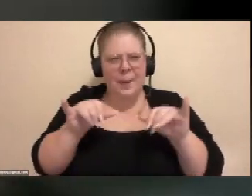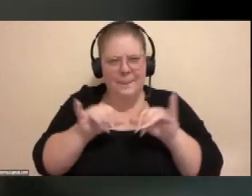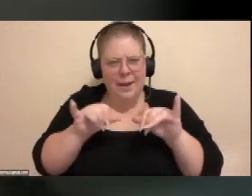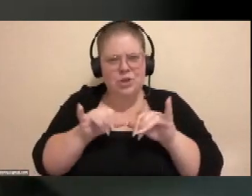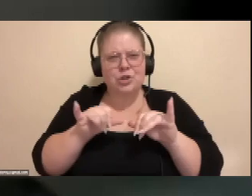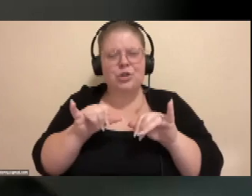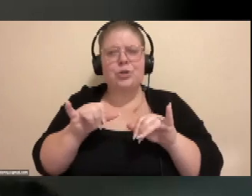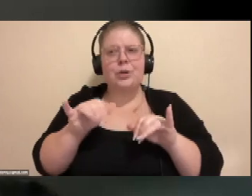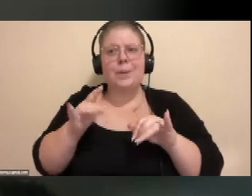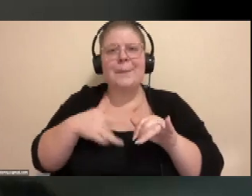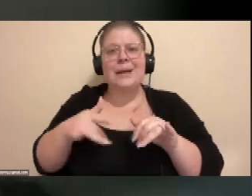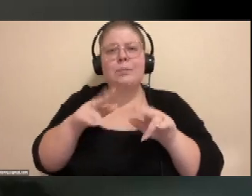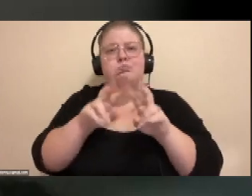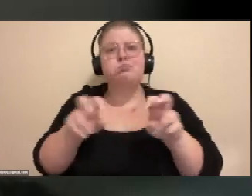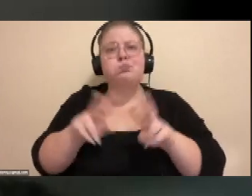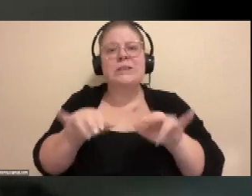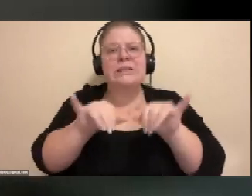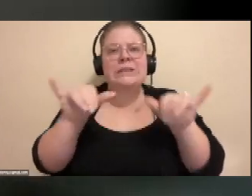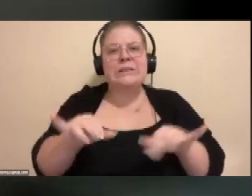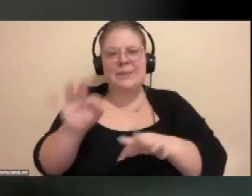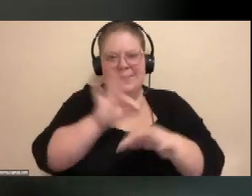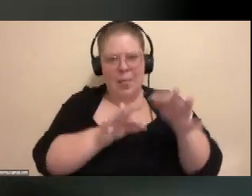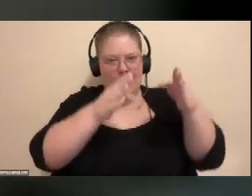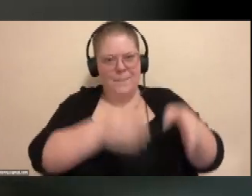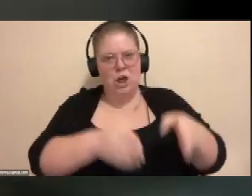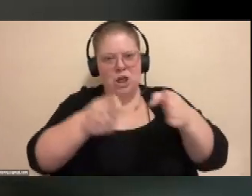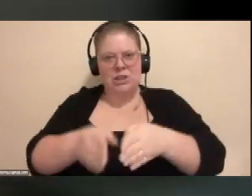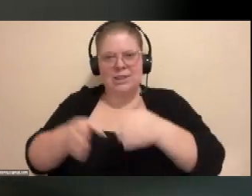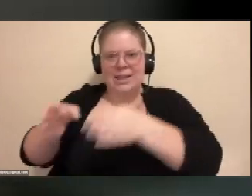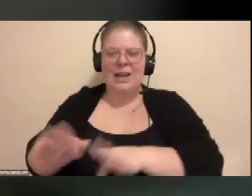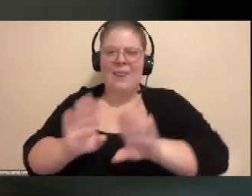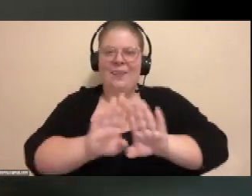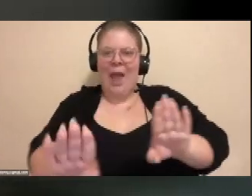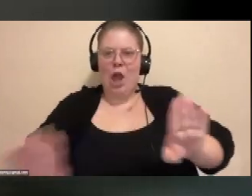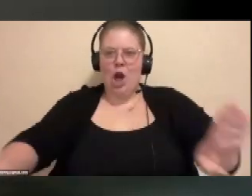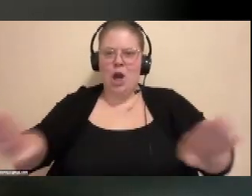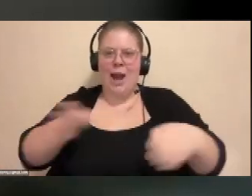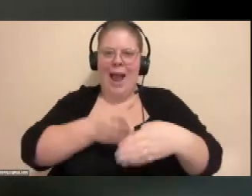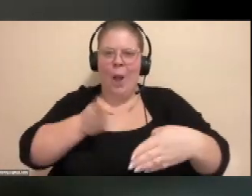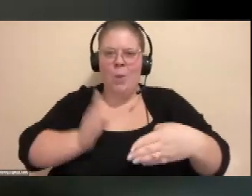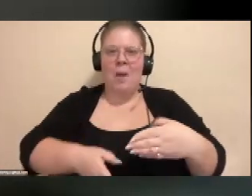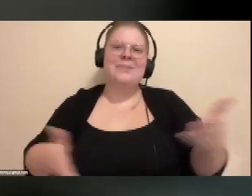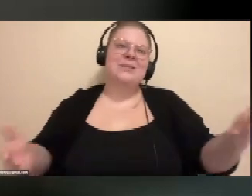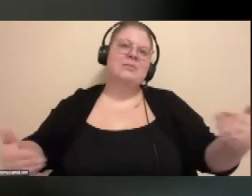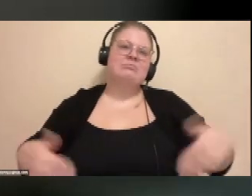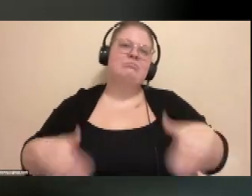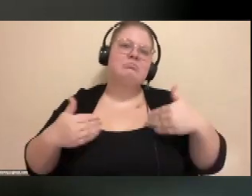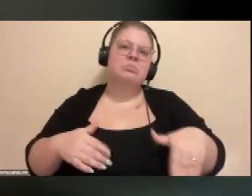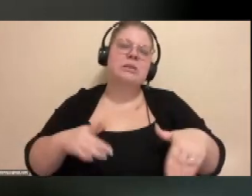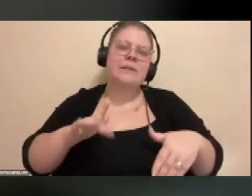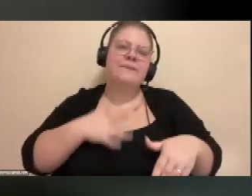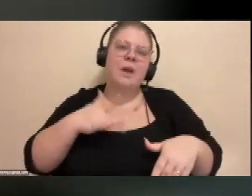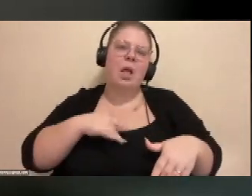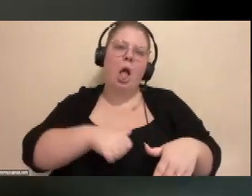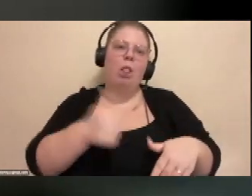and not as much at the individual person. I see that as another really big priority area.